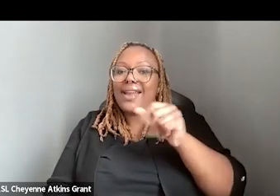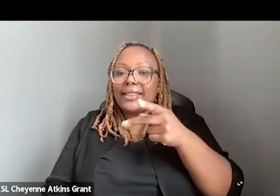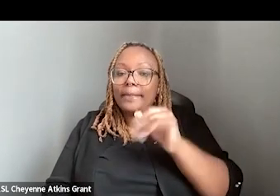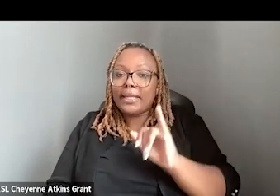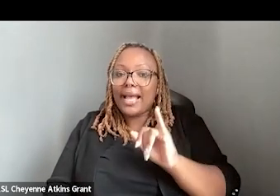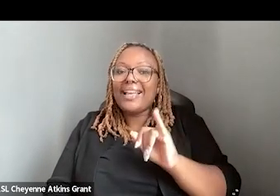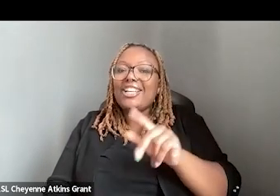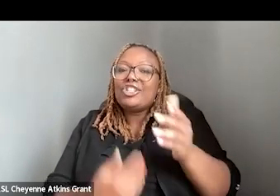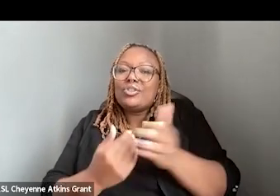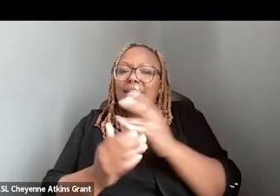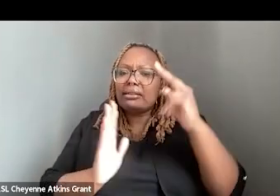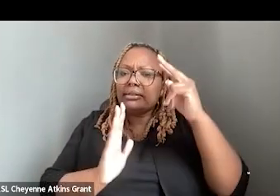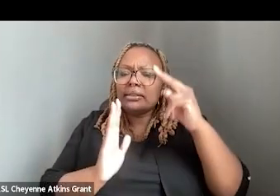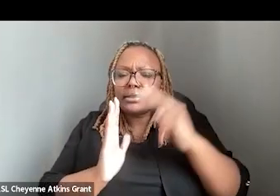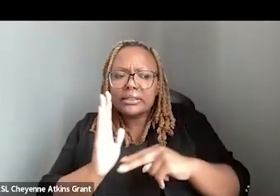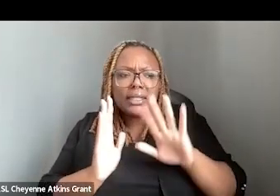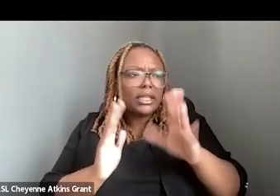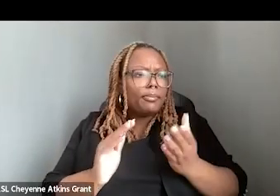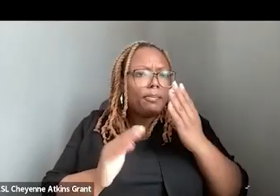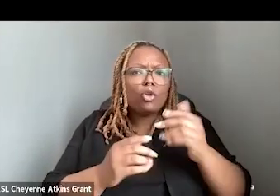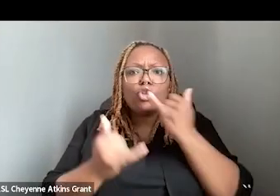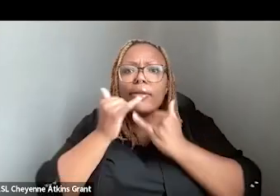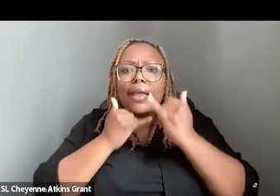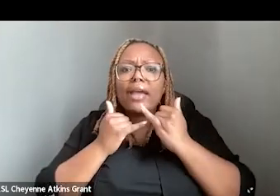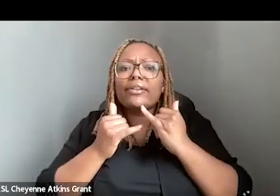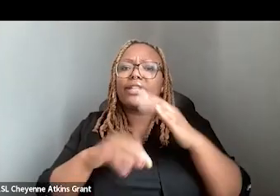to easily see in one spot the proposal errors and warning messages.